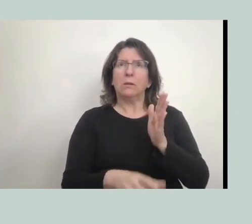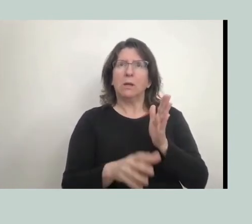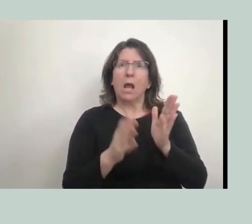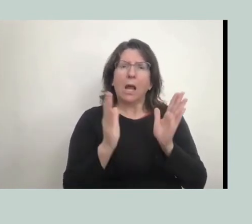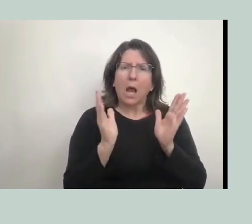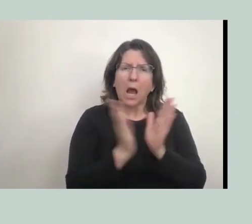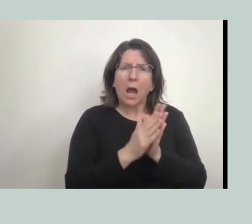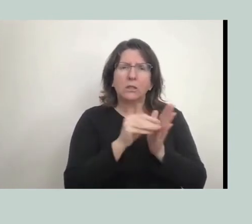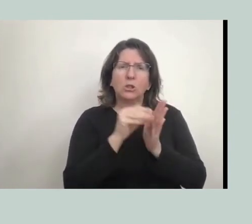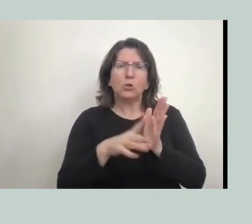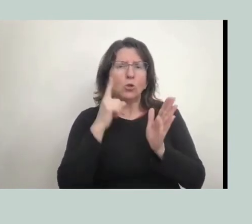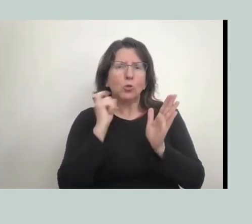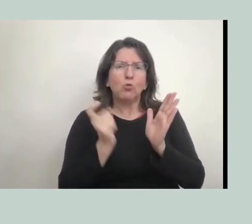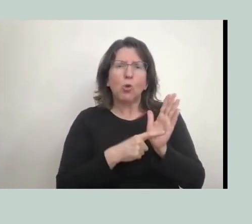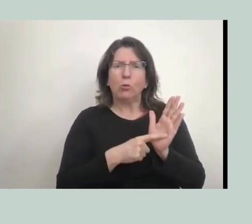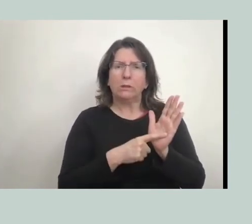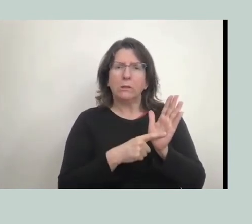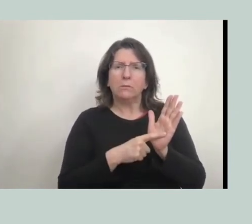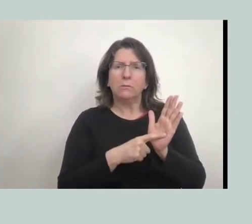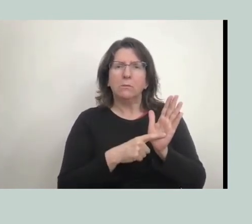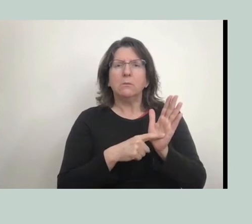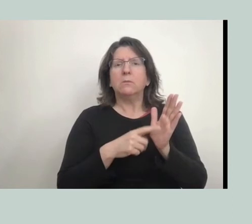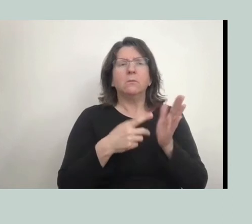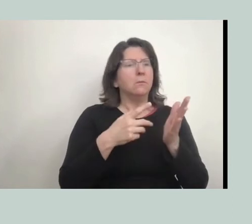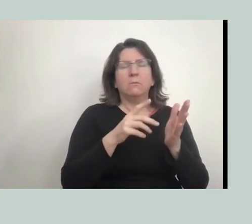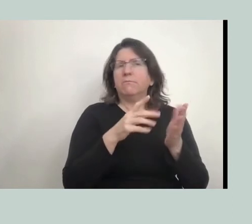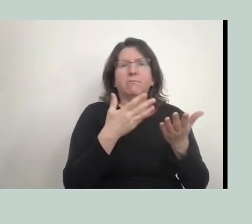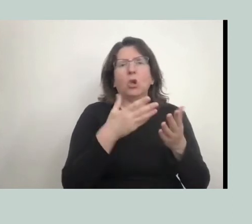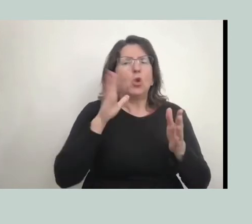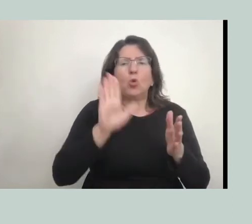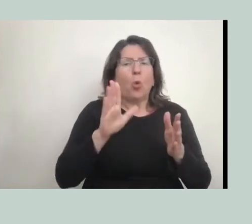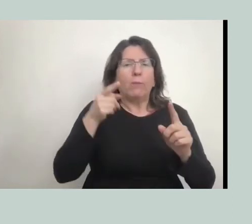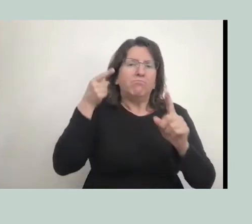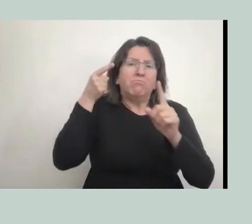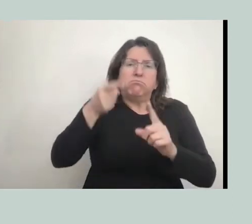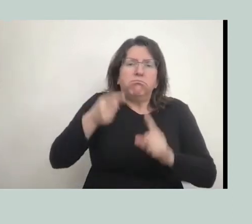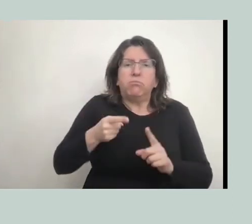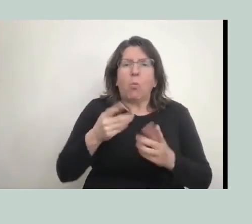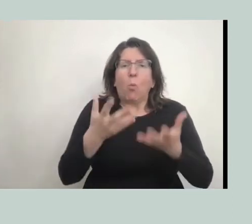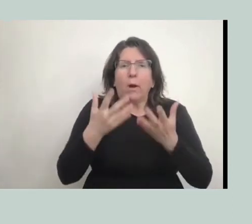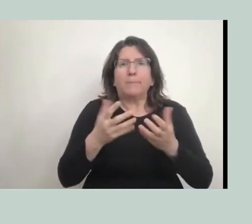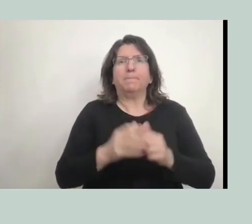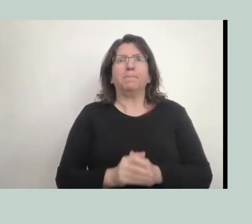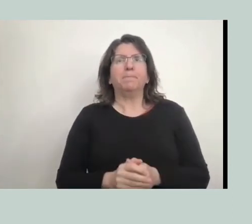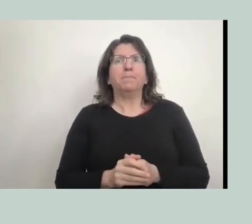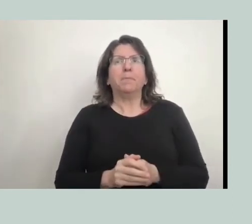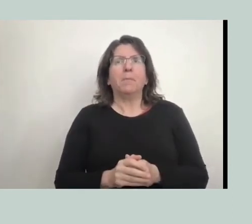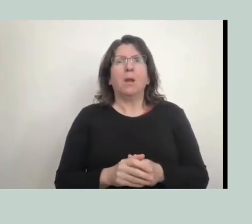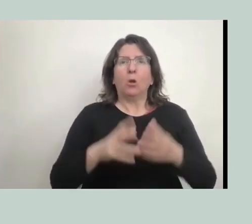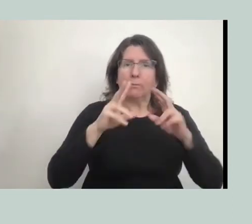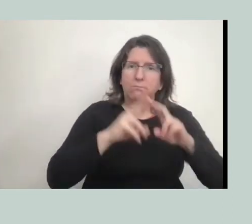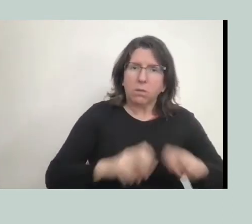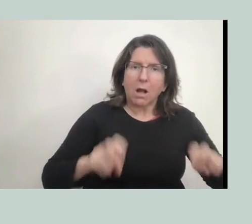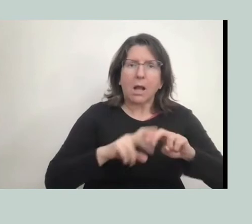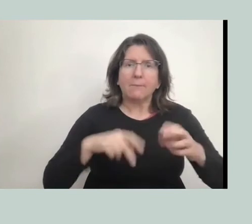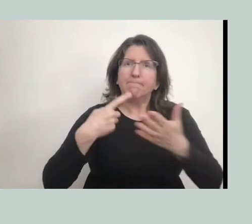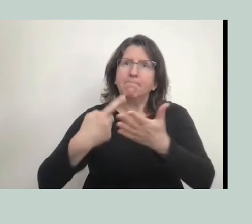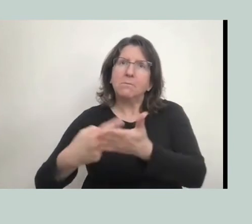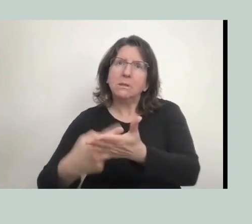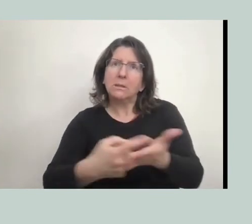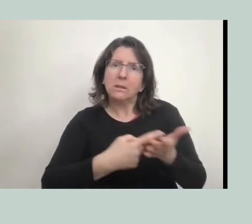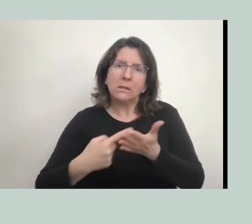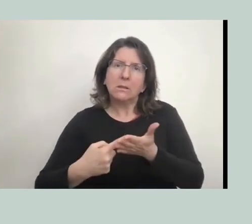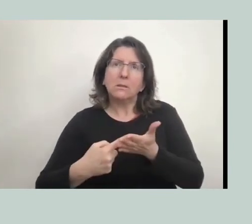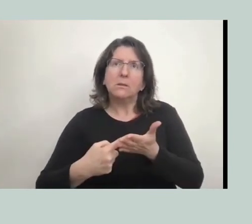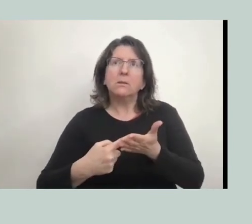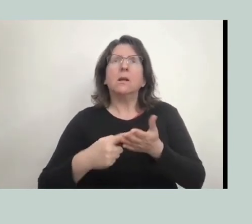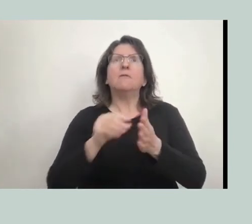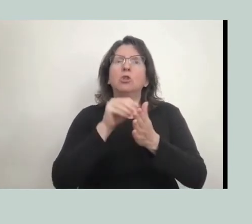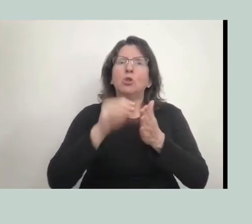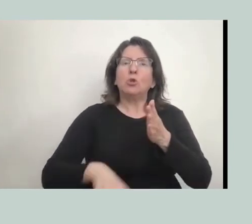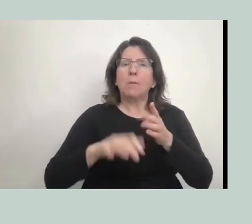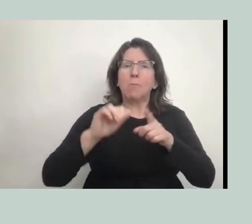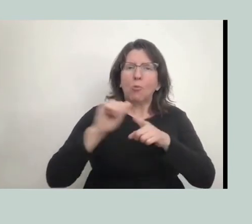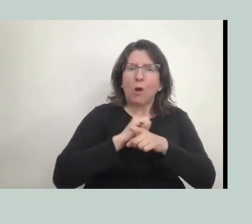Provide a short text containing your target features and ask the students to identify them. They take some time to look it over.